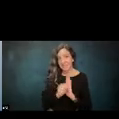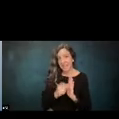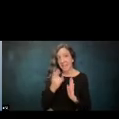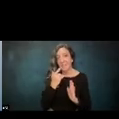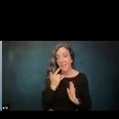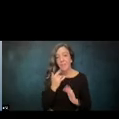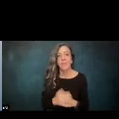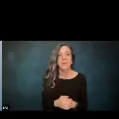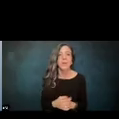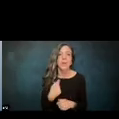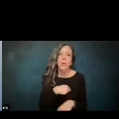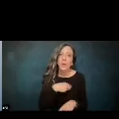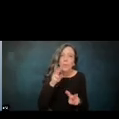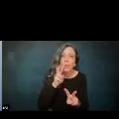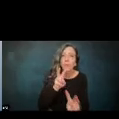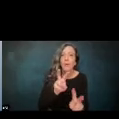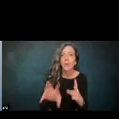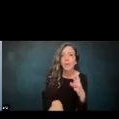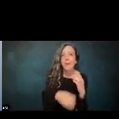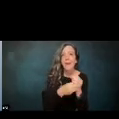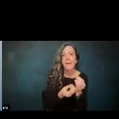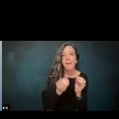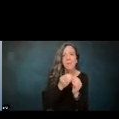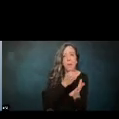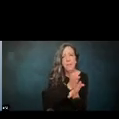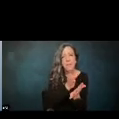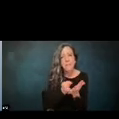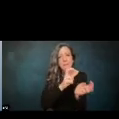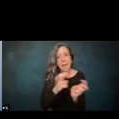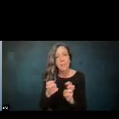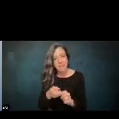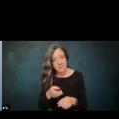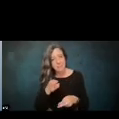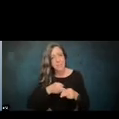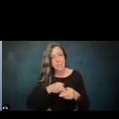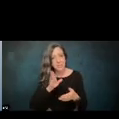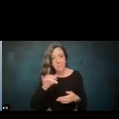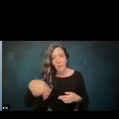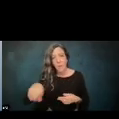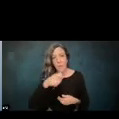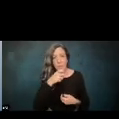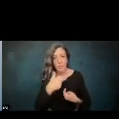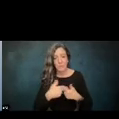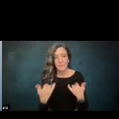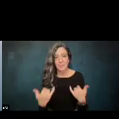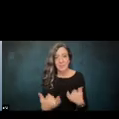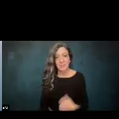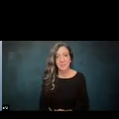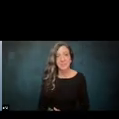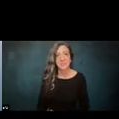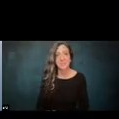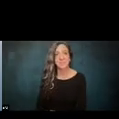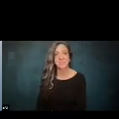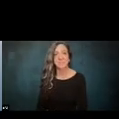and we look forward to adding additional areas highlighted by those of you joining us today. By